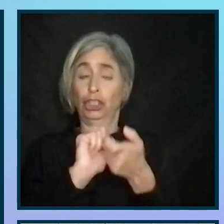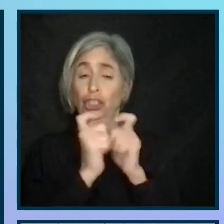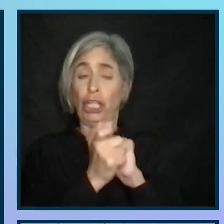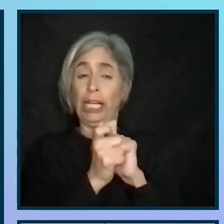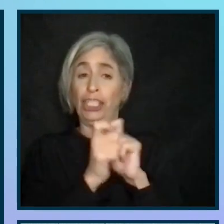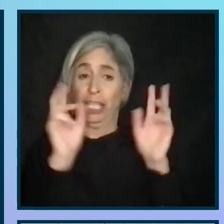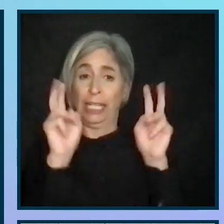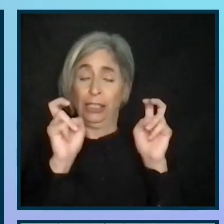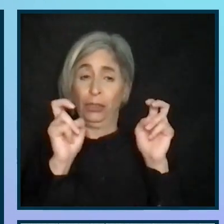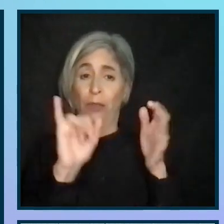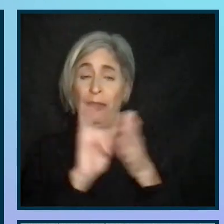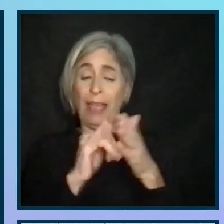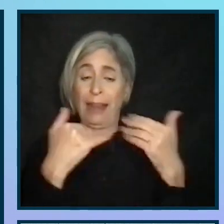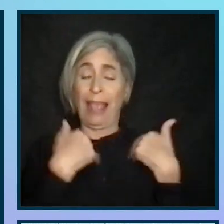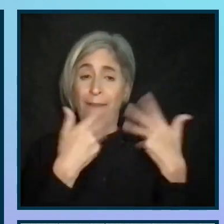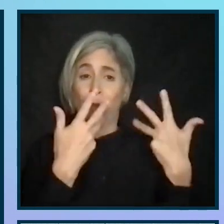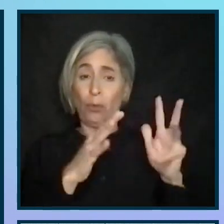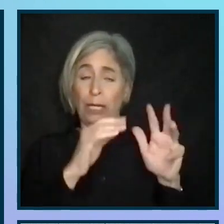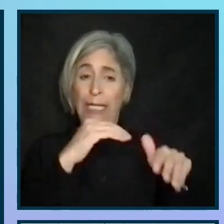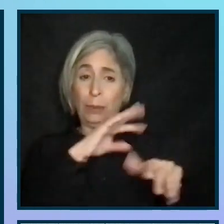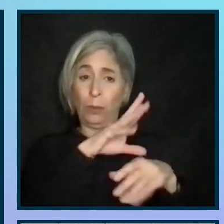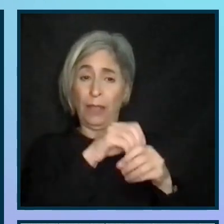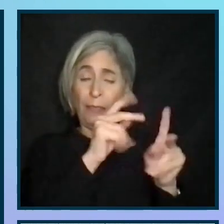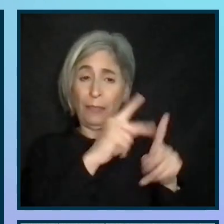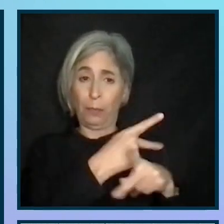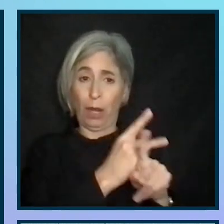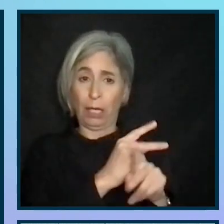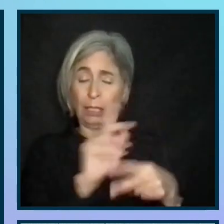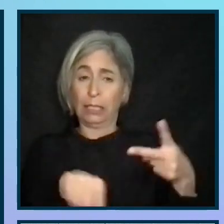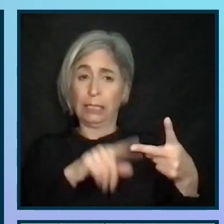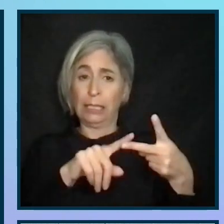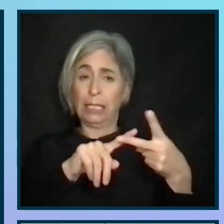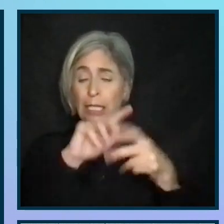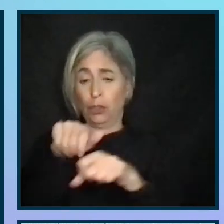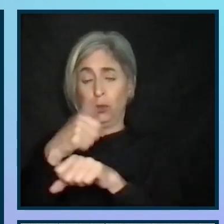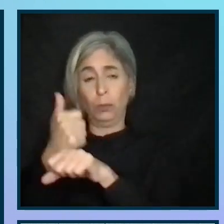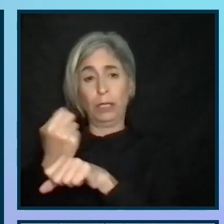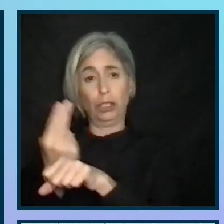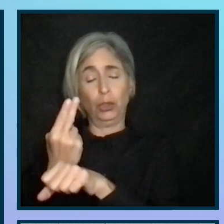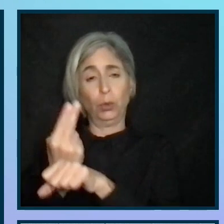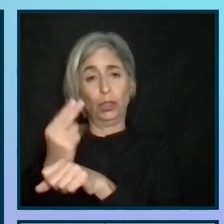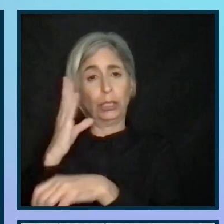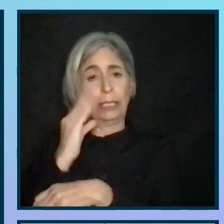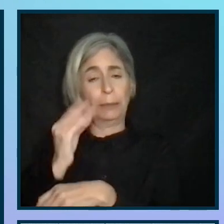within the shipped product. And the other is to build accessible user experiences by default.